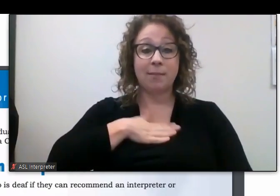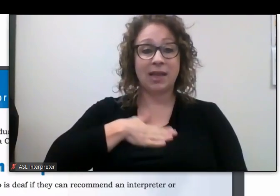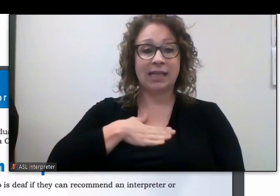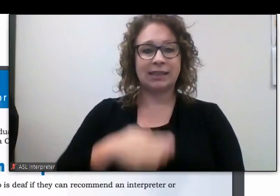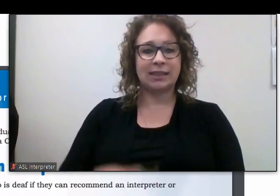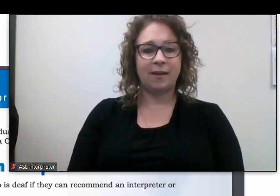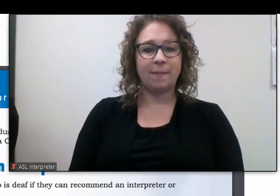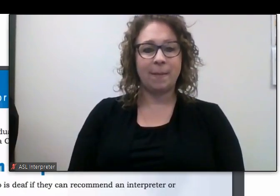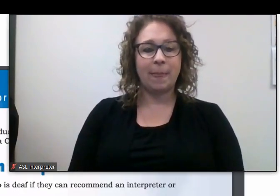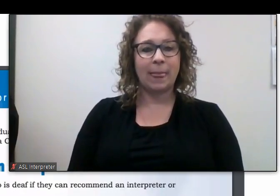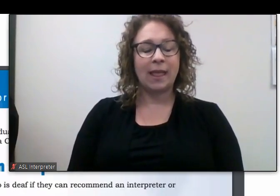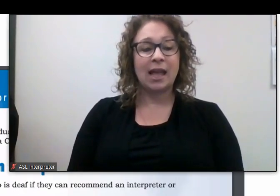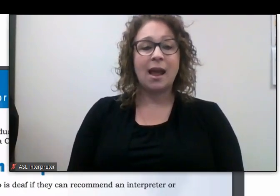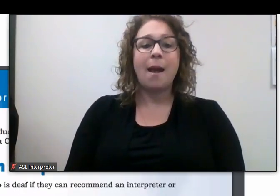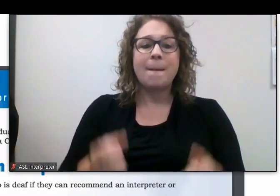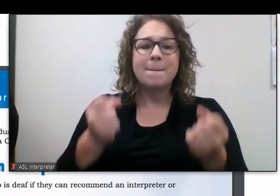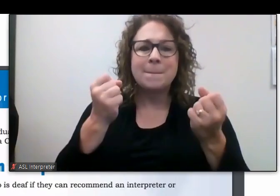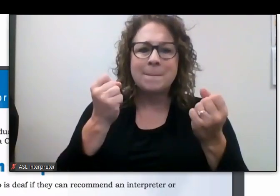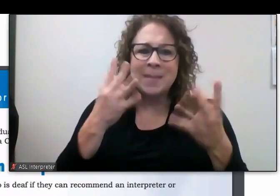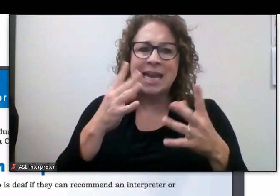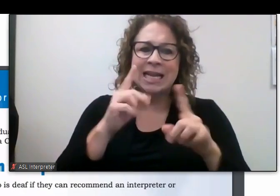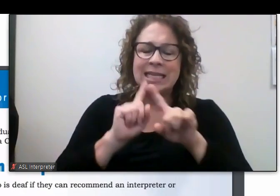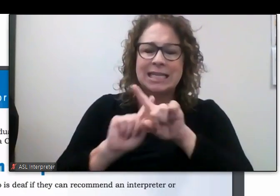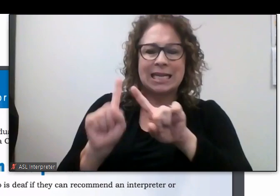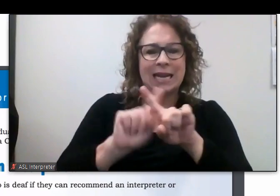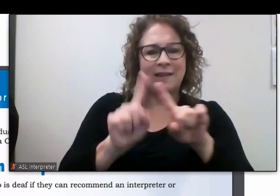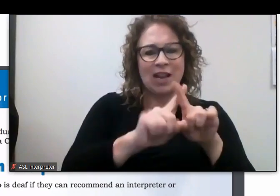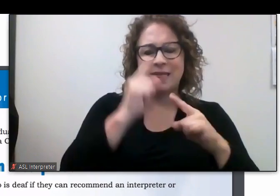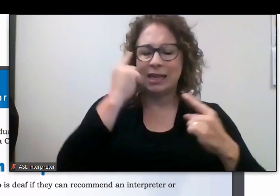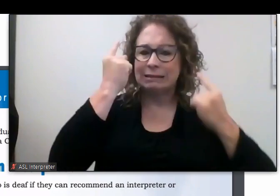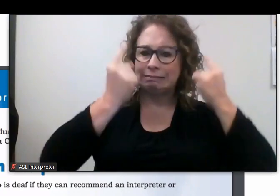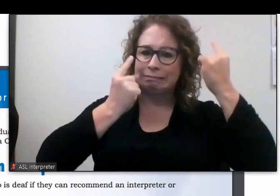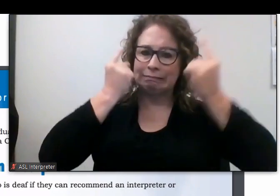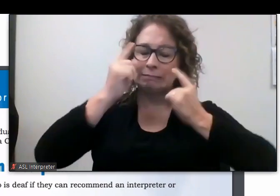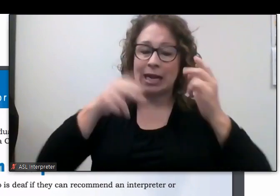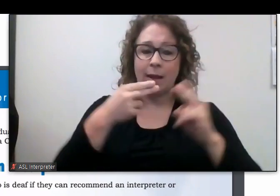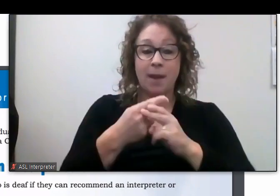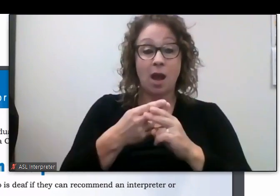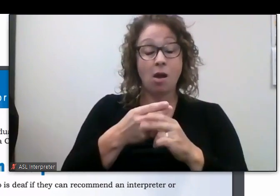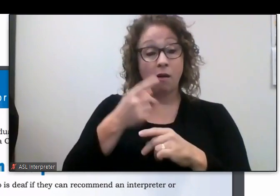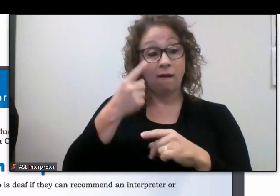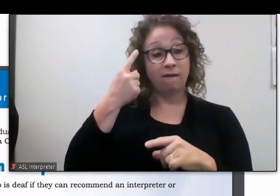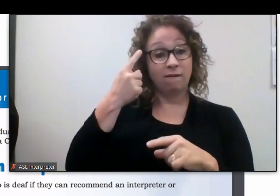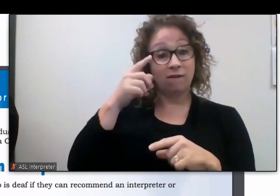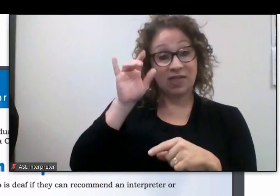is that there are many considerations and the Division of services for the Deaf and Hard-of-Hearing